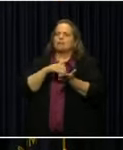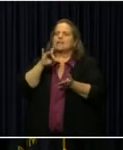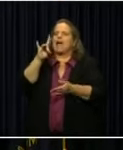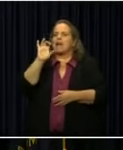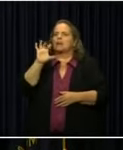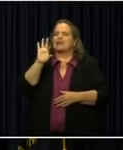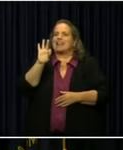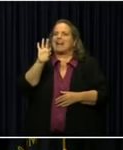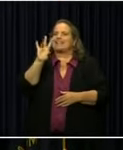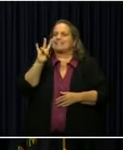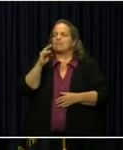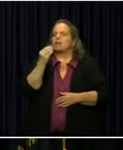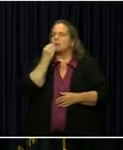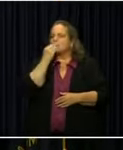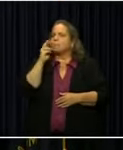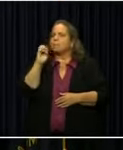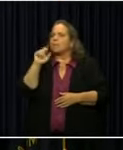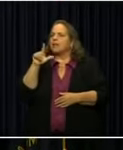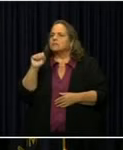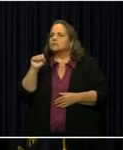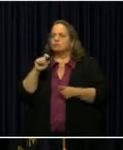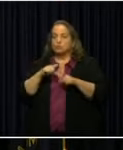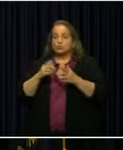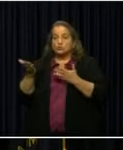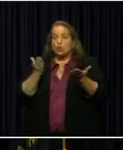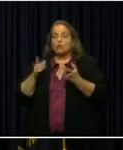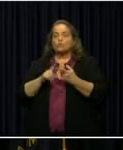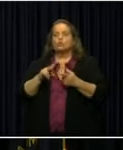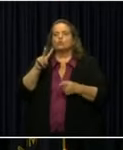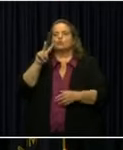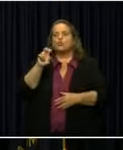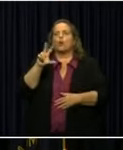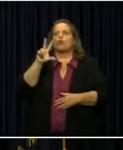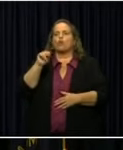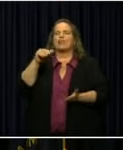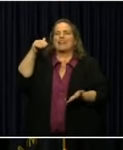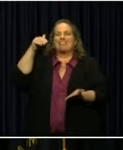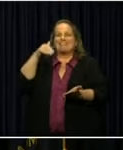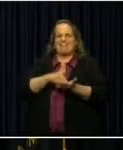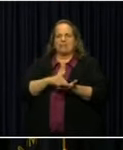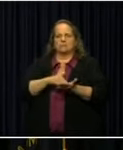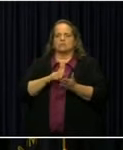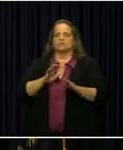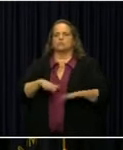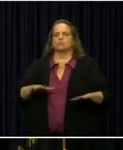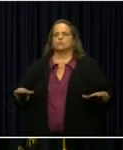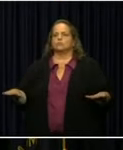TO A NUMBER OF OTHER DAYS, I